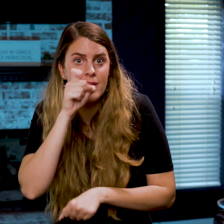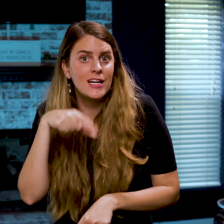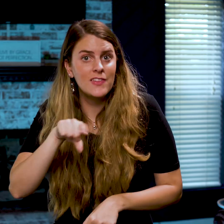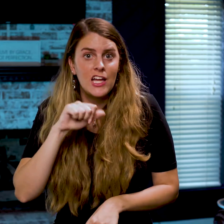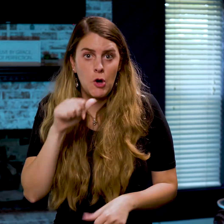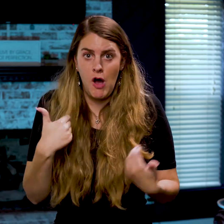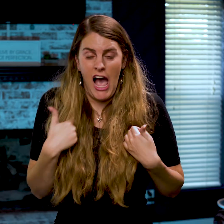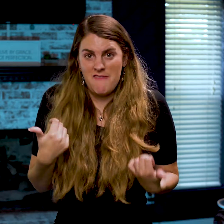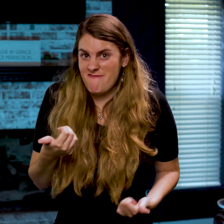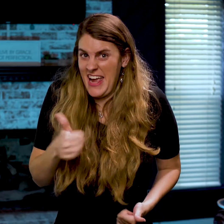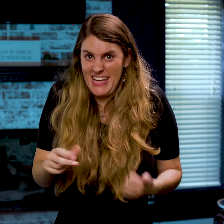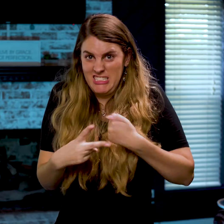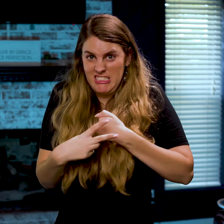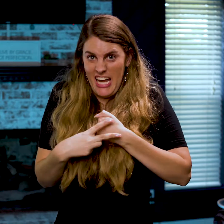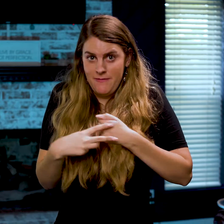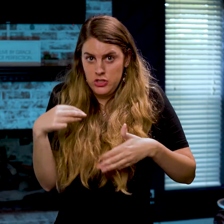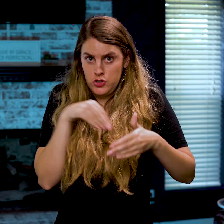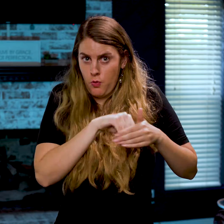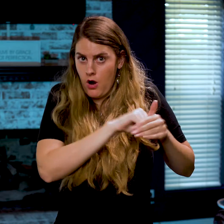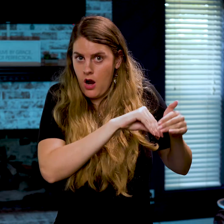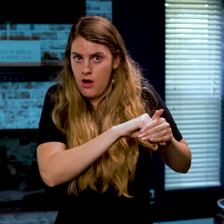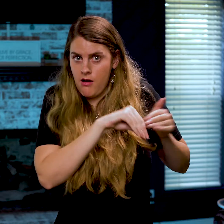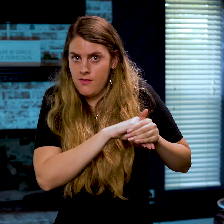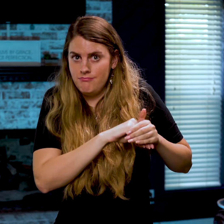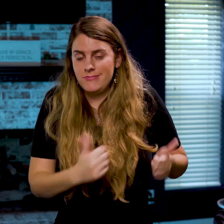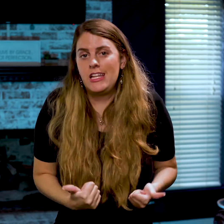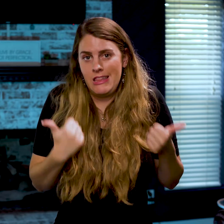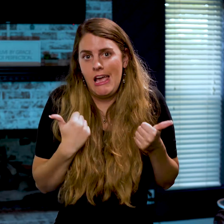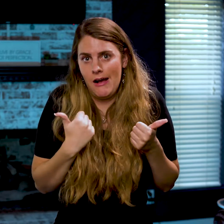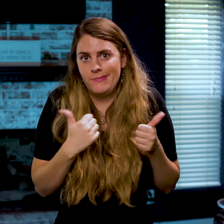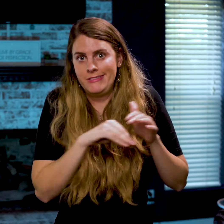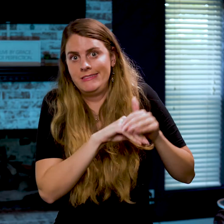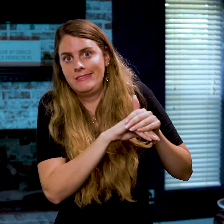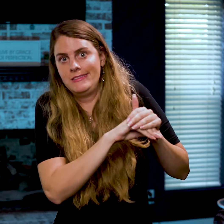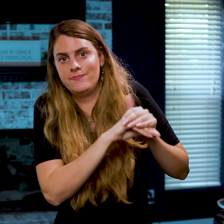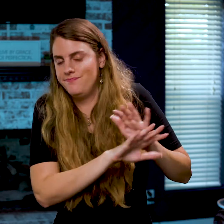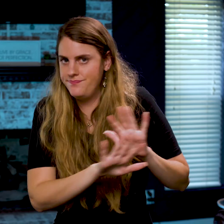because they don’t have any savings stored up to live on);